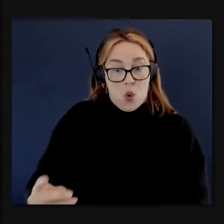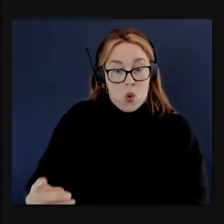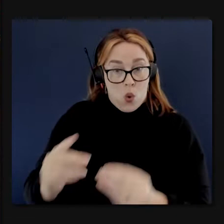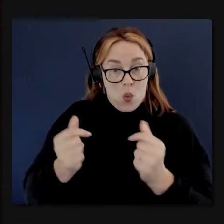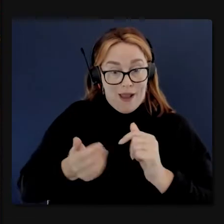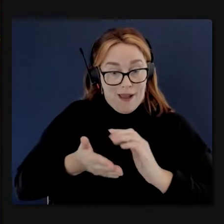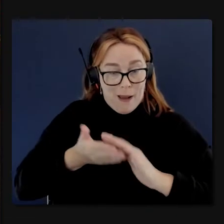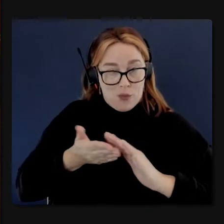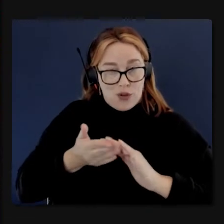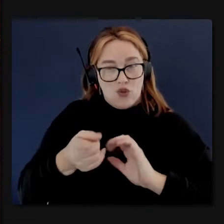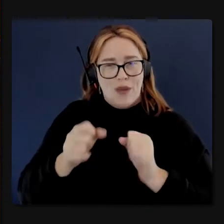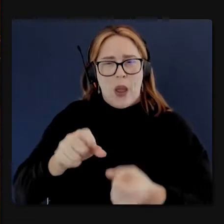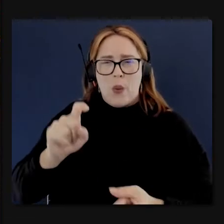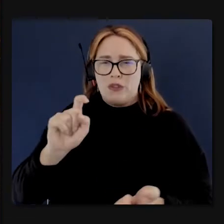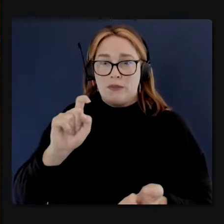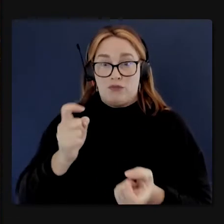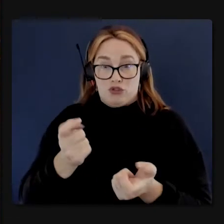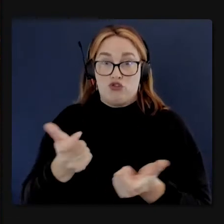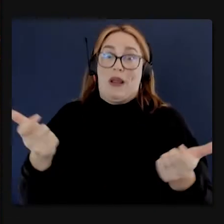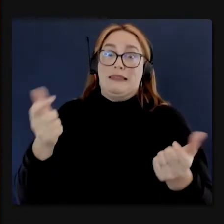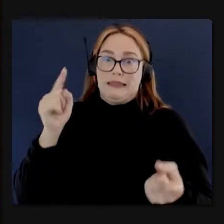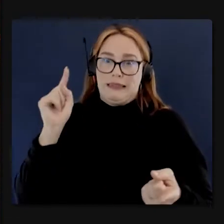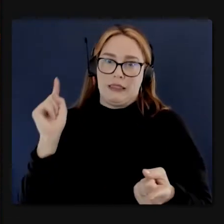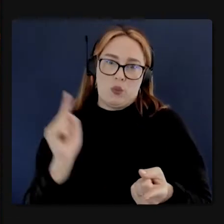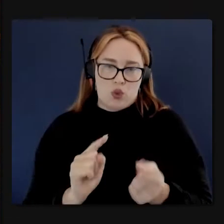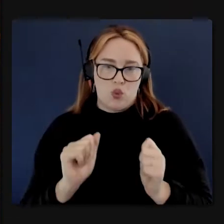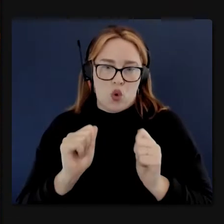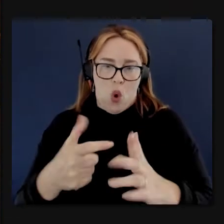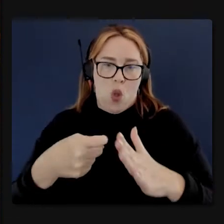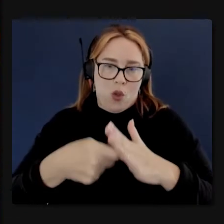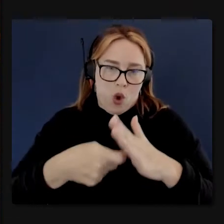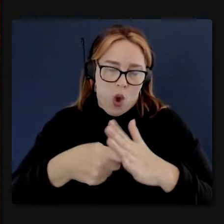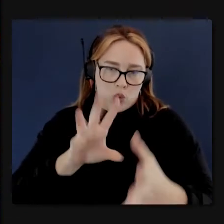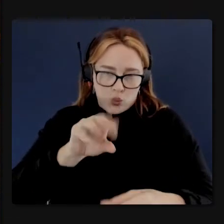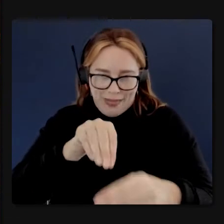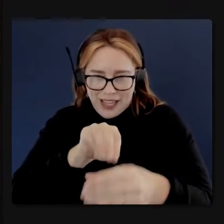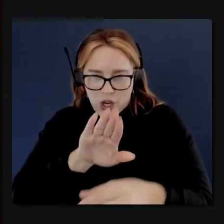you can drastically reduce the render cost of all your geometries.